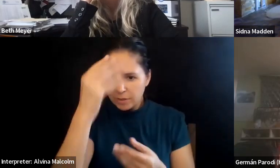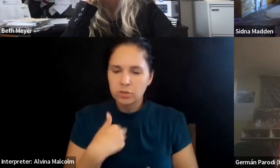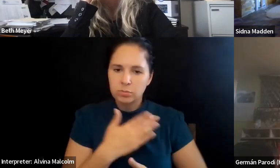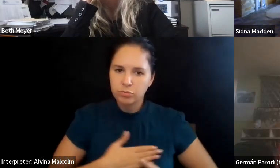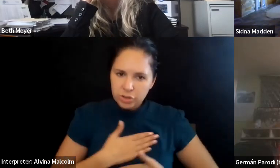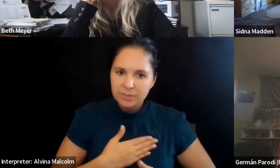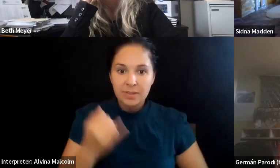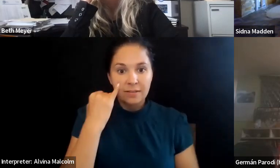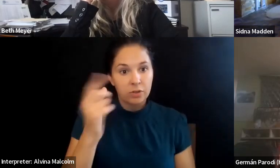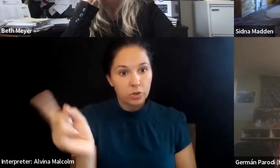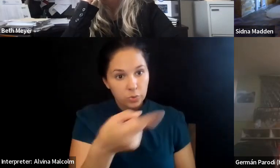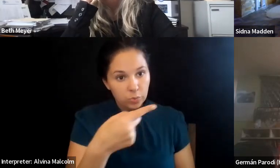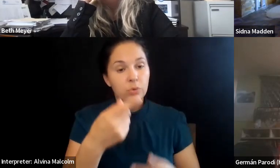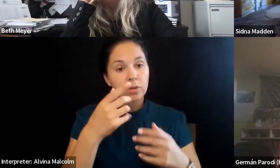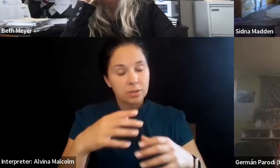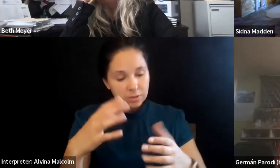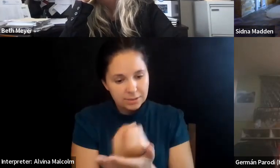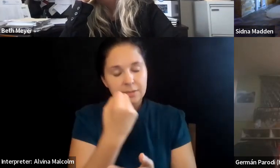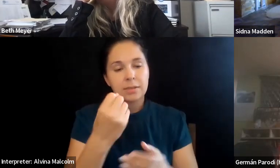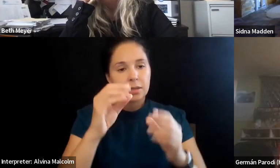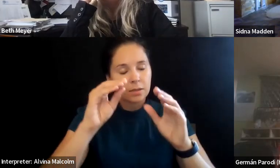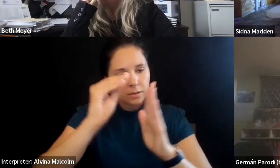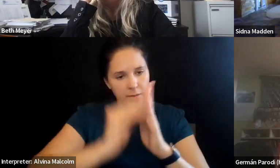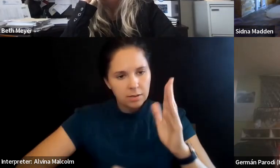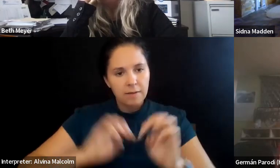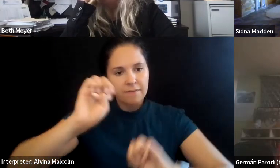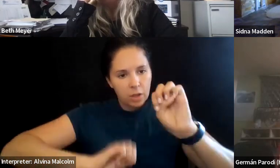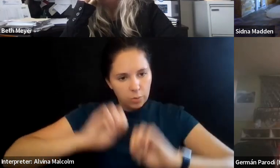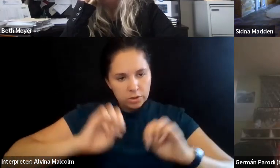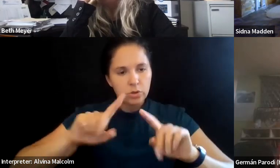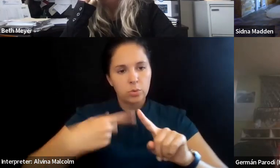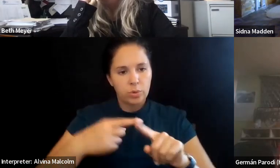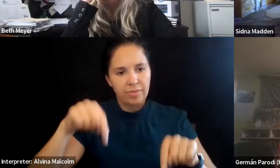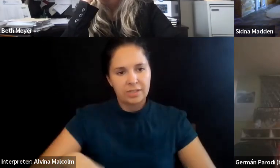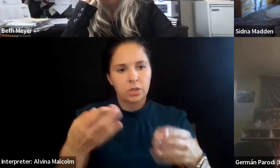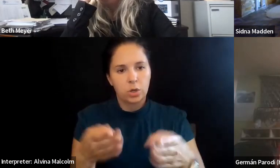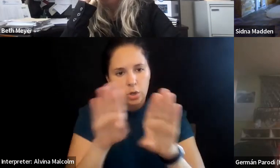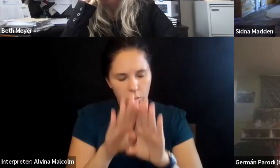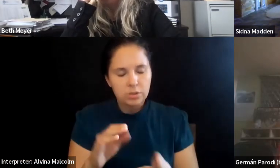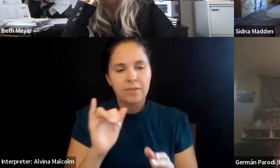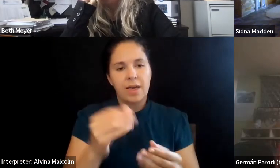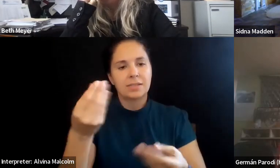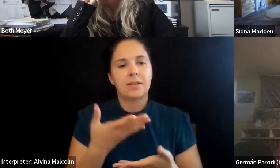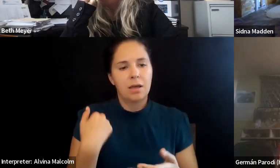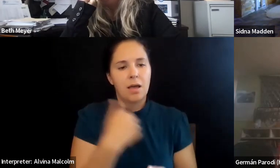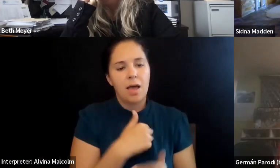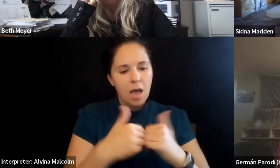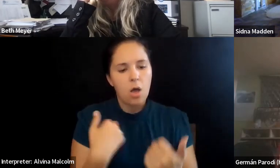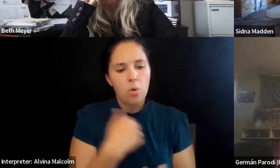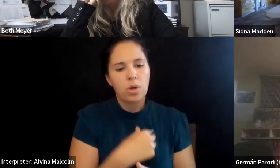Shaylin, for your ongoing support. Thank you, Germán and thank you, both. That was important and useful information. I